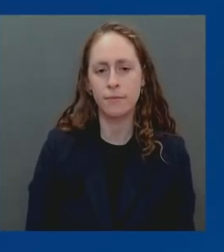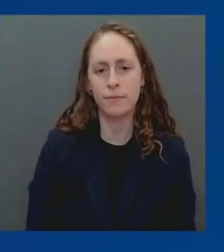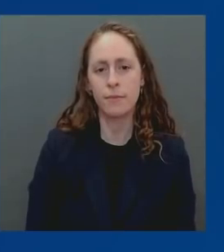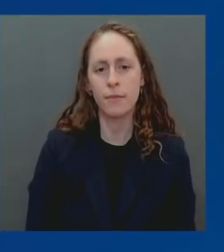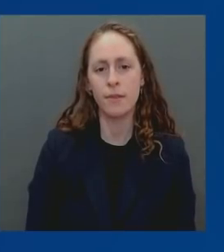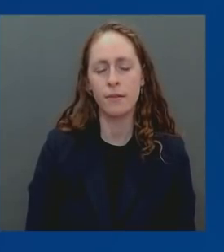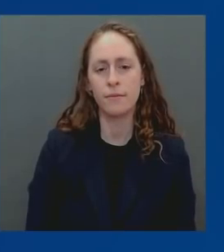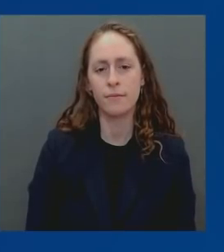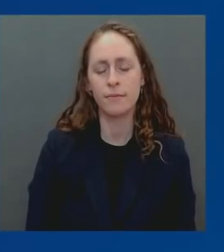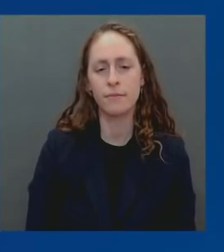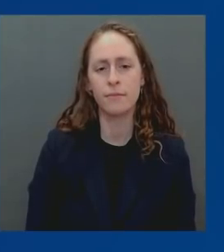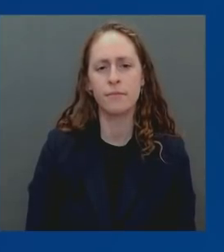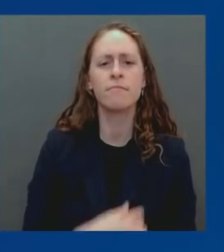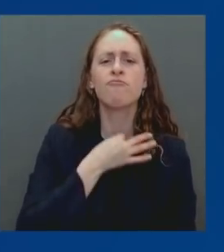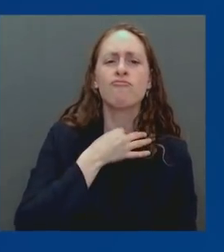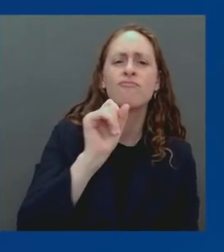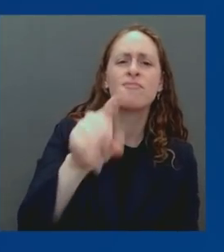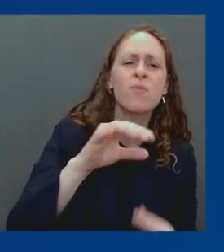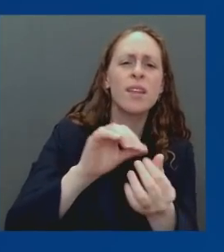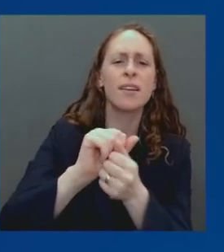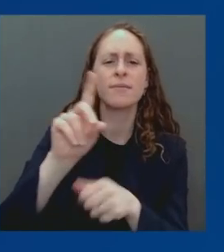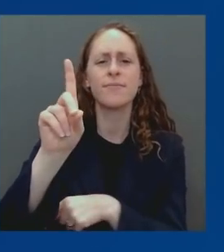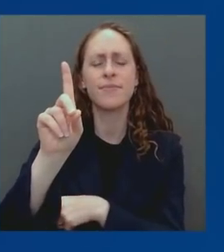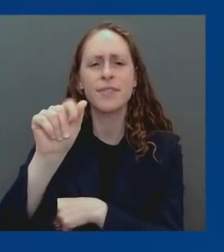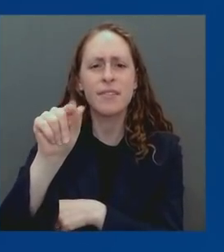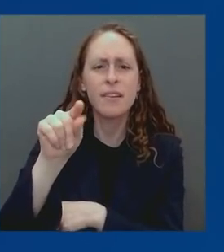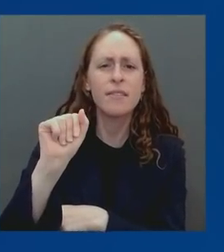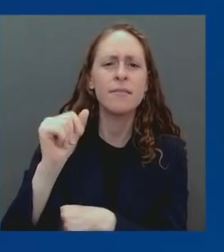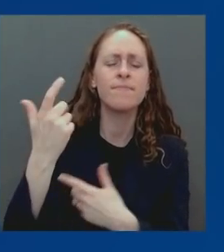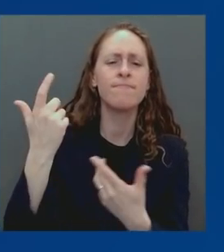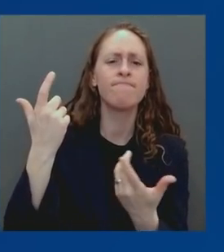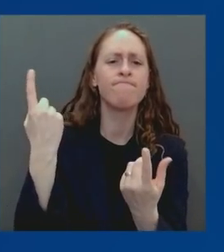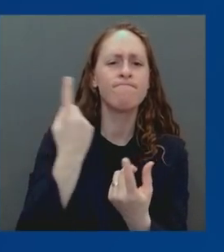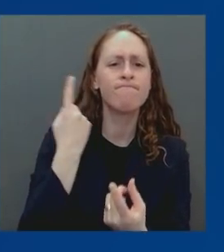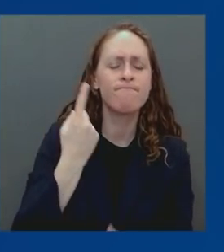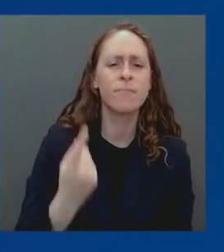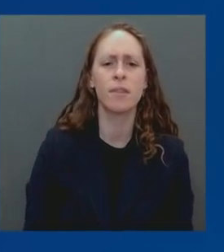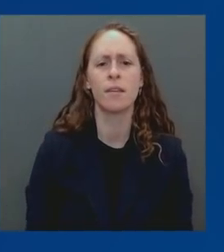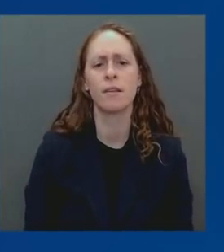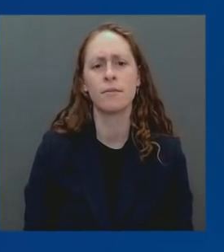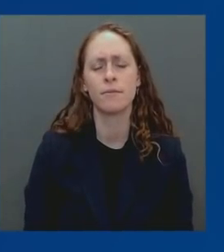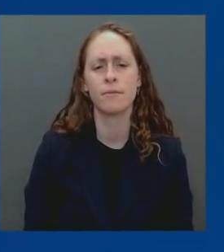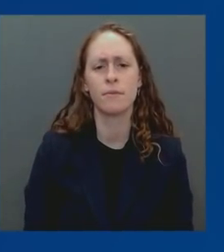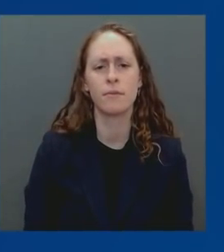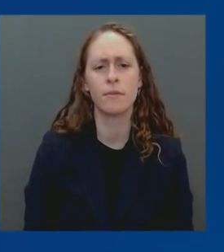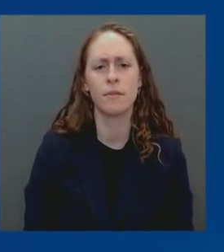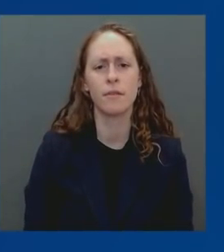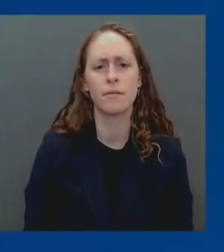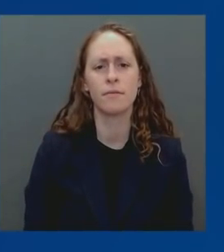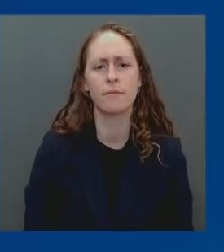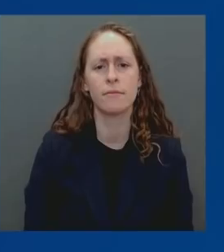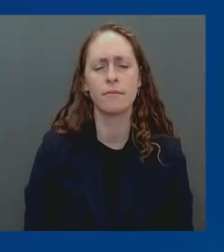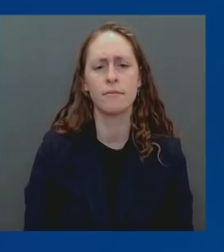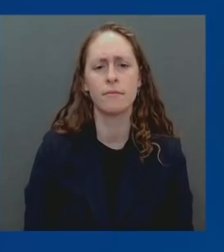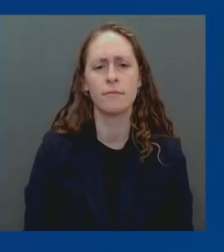With regard to data -- for Dr. Fauci or Dr. Walensky -- what is your take on why the booster rate